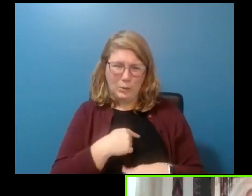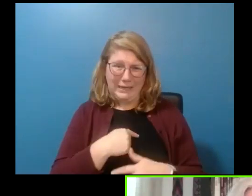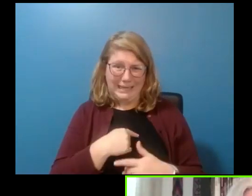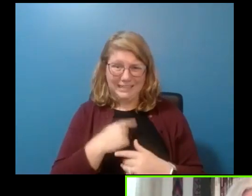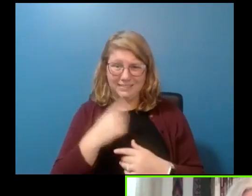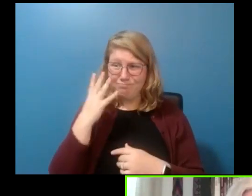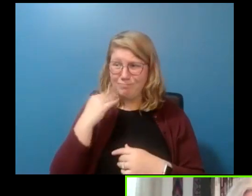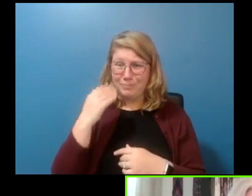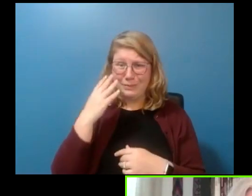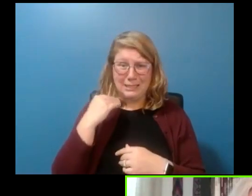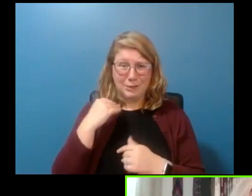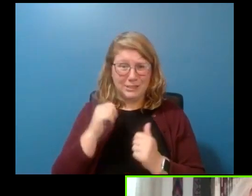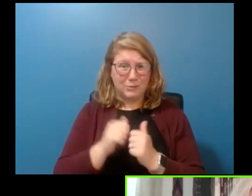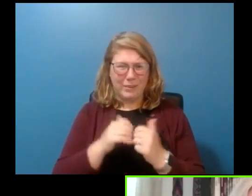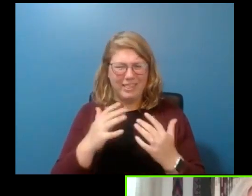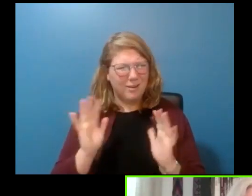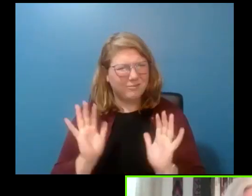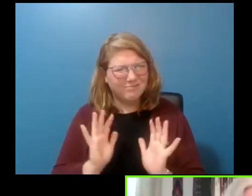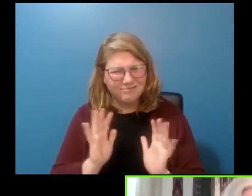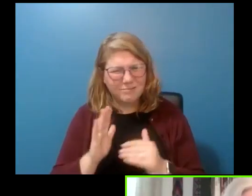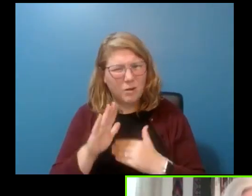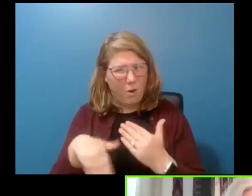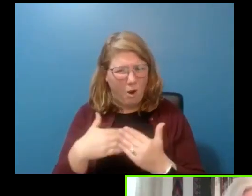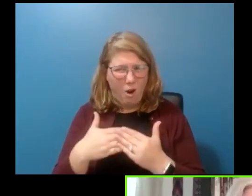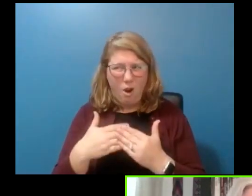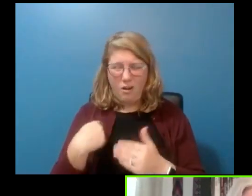things are also symptoms of an emerging mental illnessness.